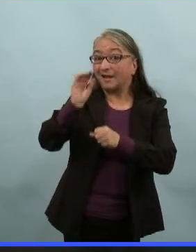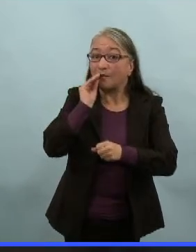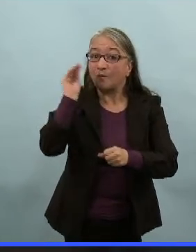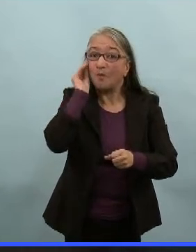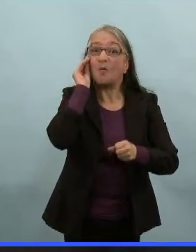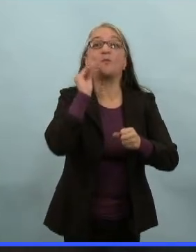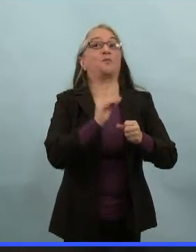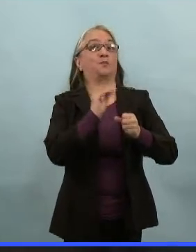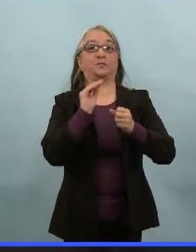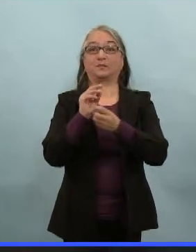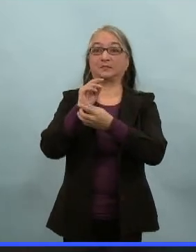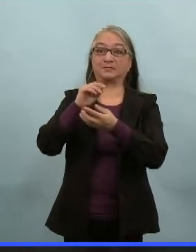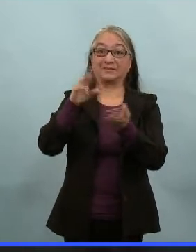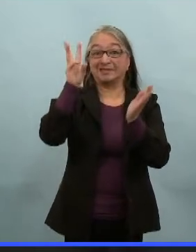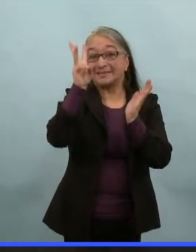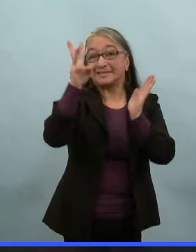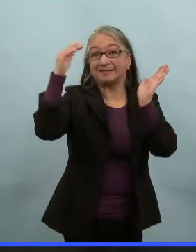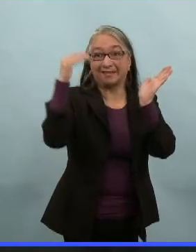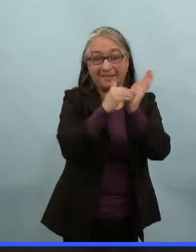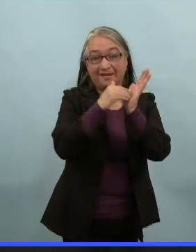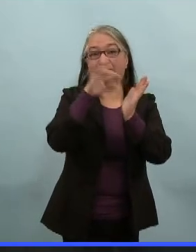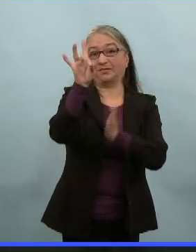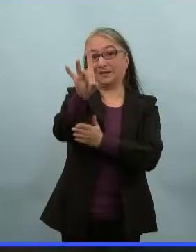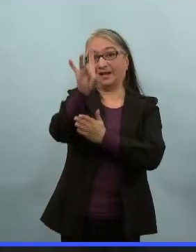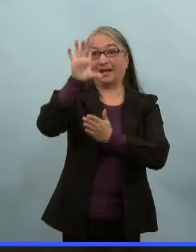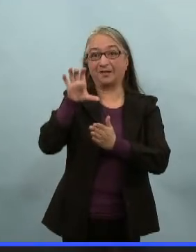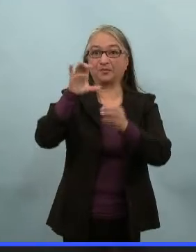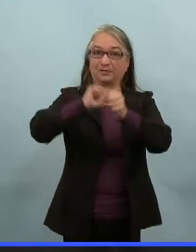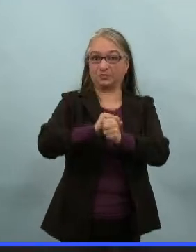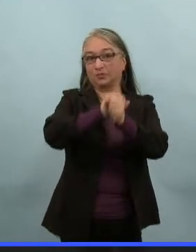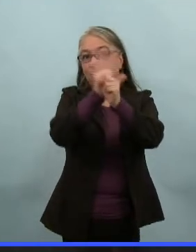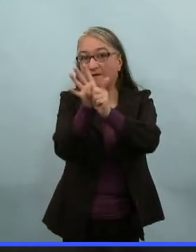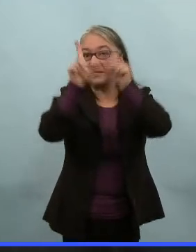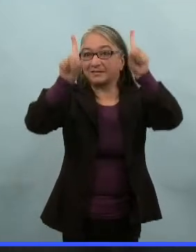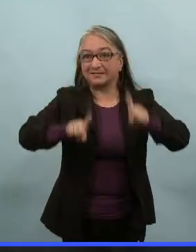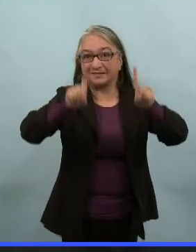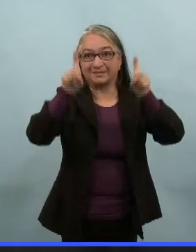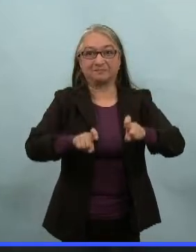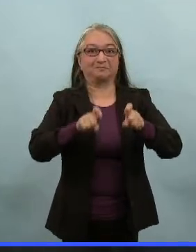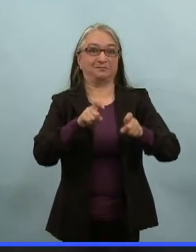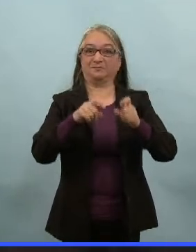to be processed this means we are under reporting the spread of the virus across the province